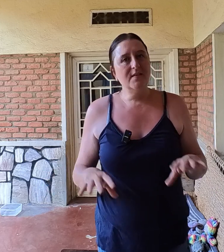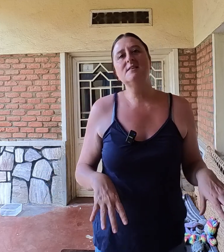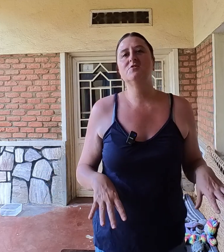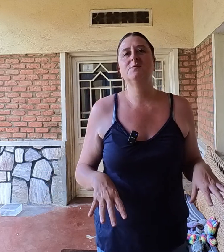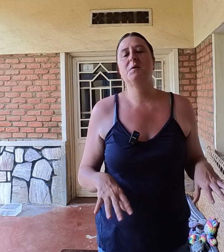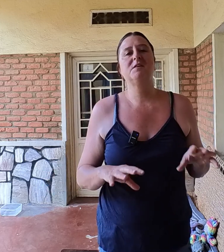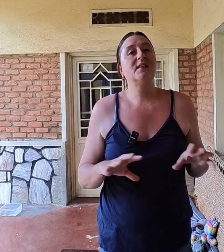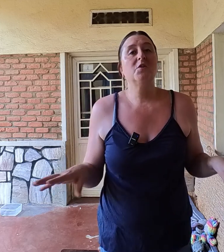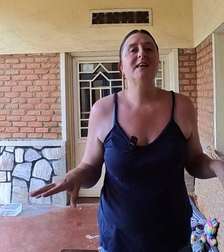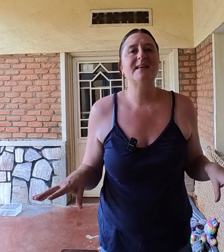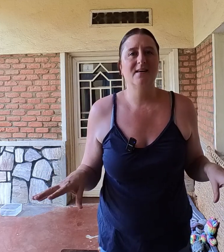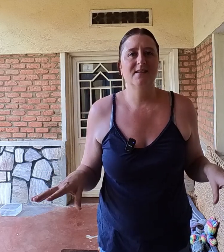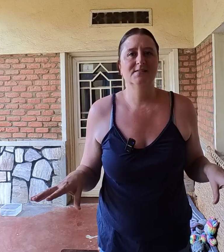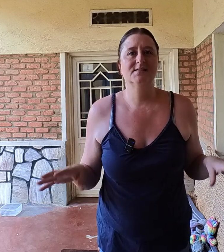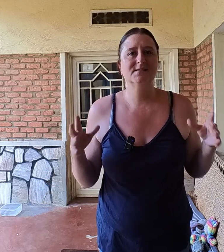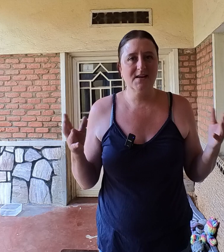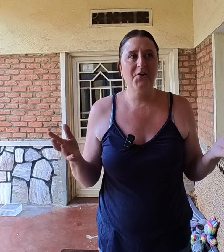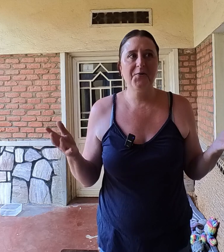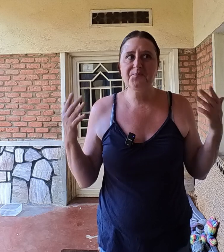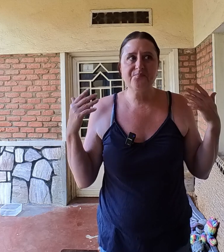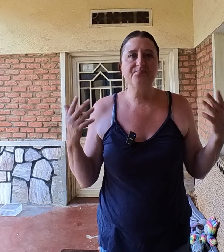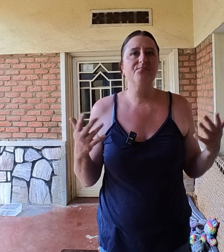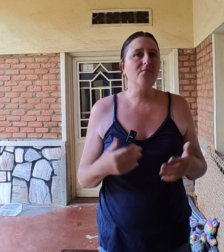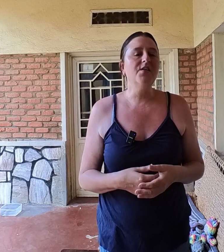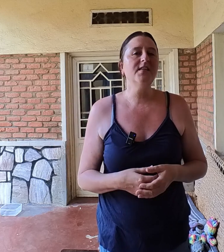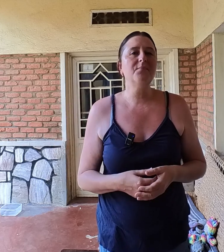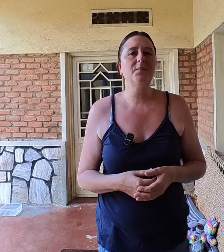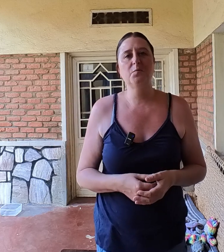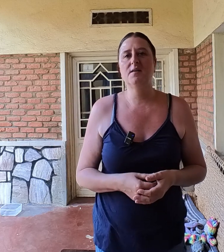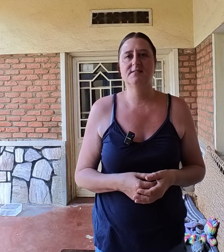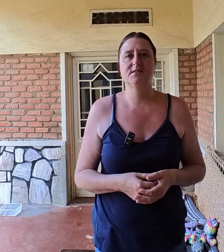when the dictionary was published there weren't any lions so I think that might be why there's